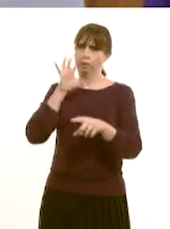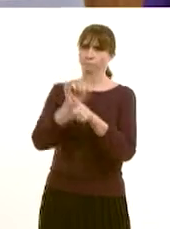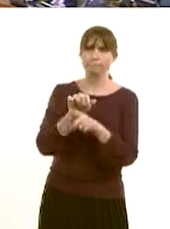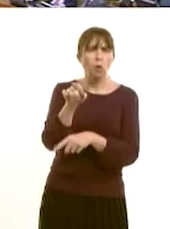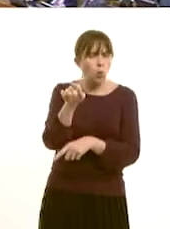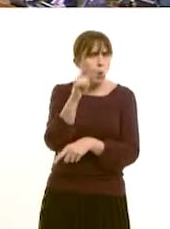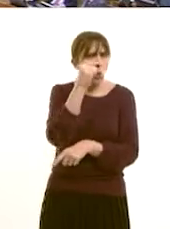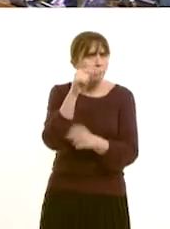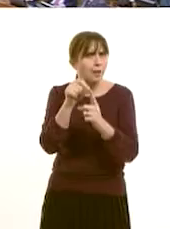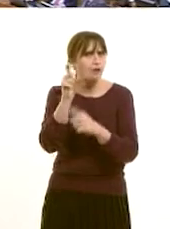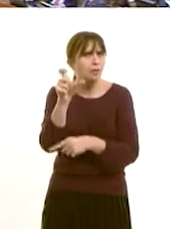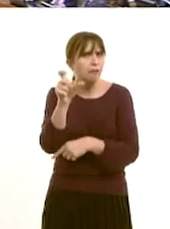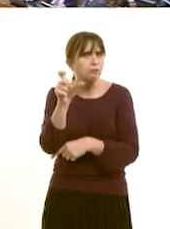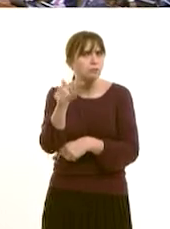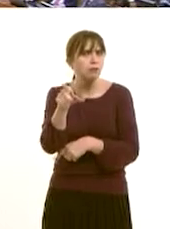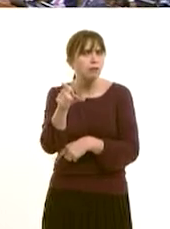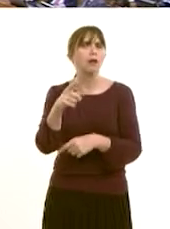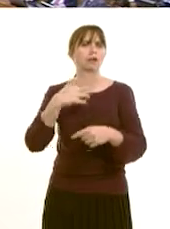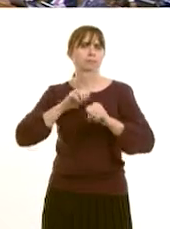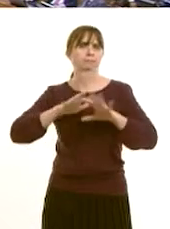Mohammad Asghar: Thank you for that reply, First Minister.